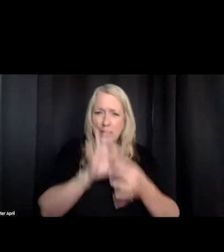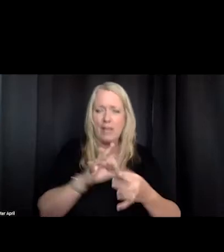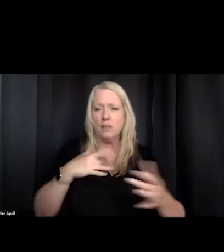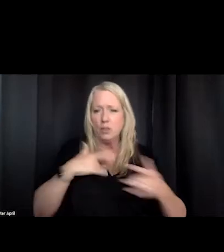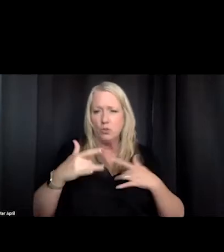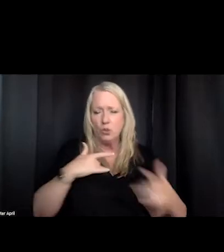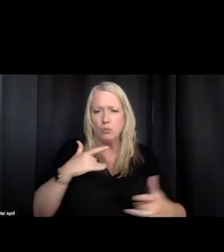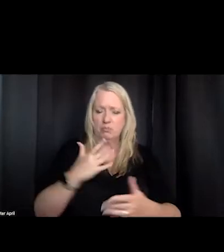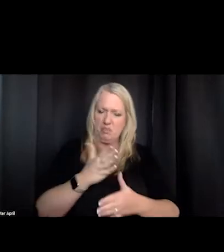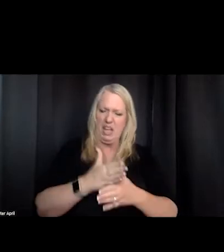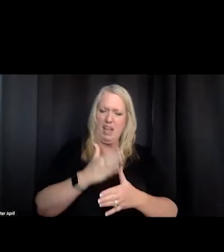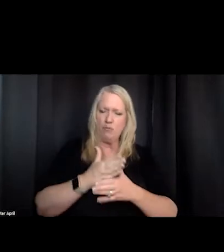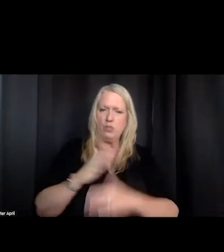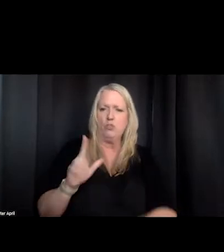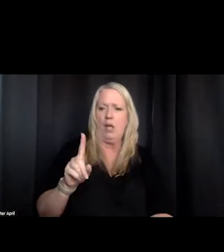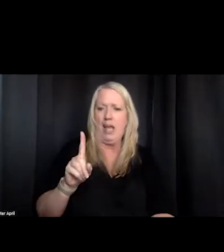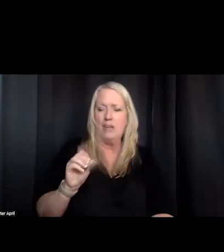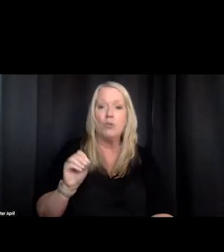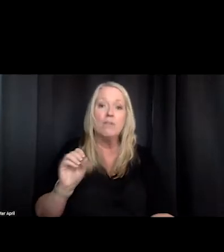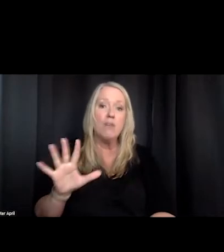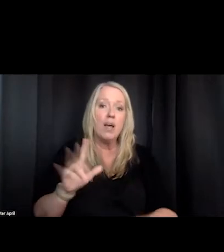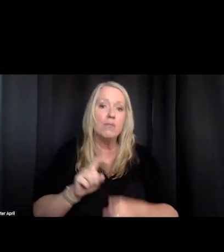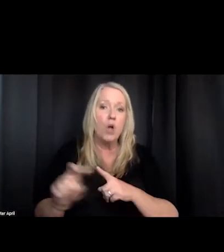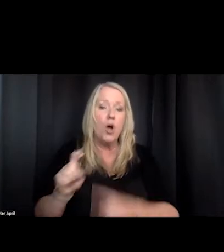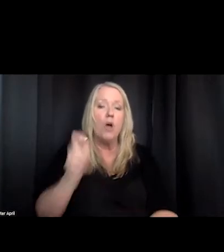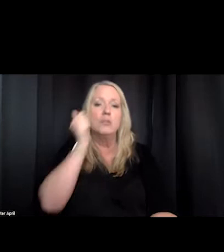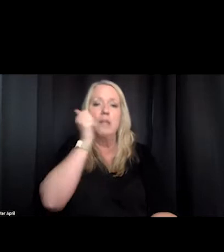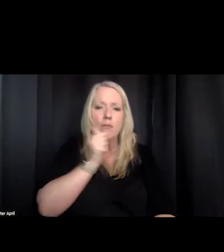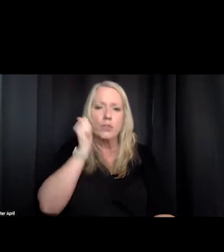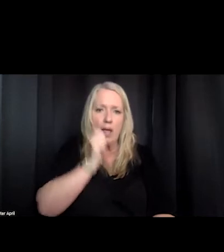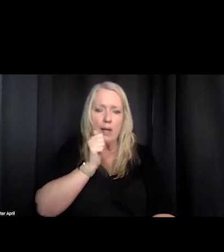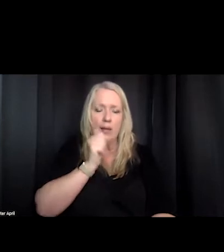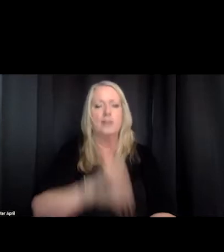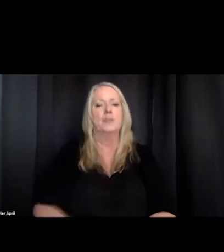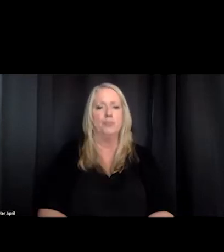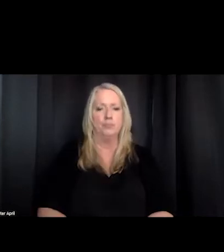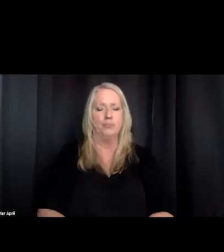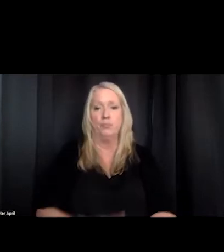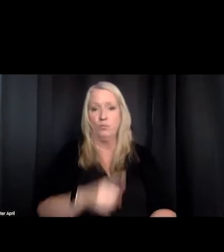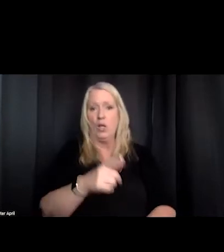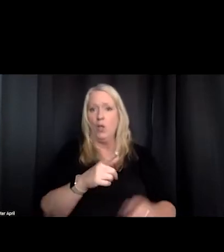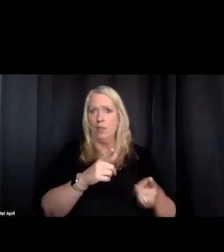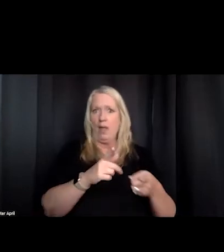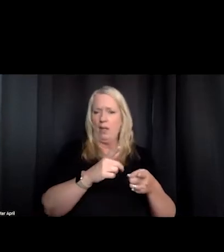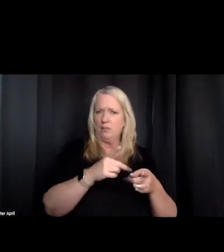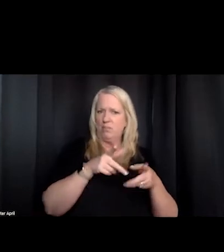AVERAGE OF 105 CALLS FOR SERVICE PER DAY. >> YOU CAN SEE THERE, THE CONNECTIONS THAT